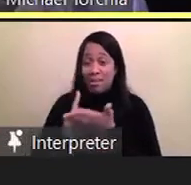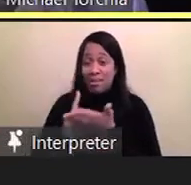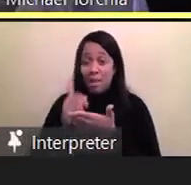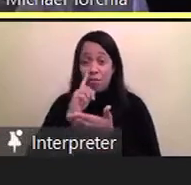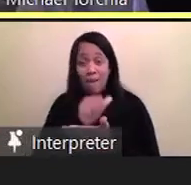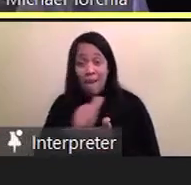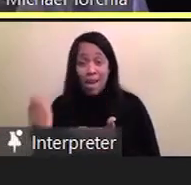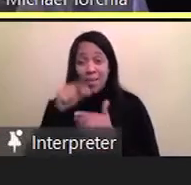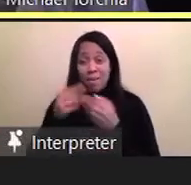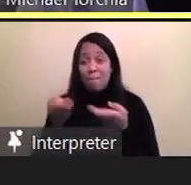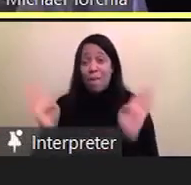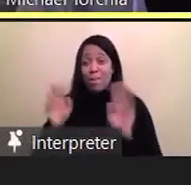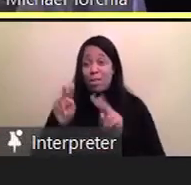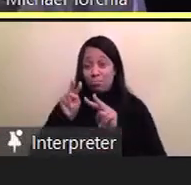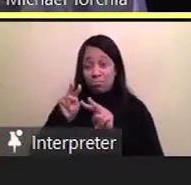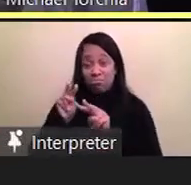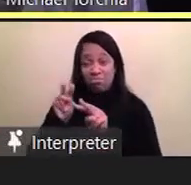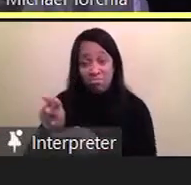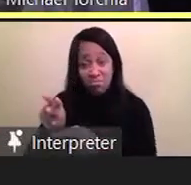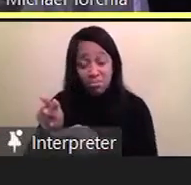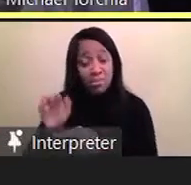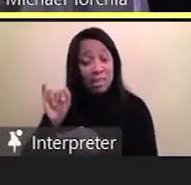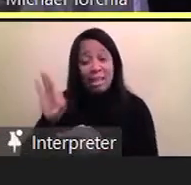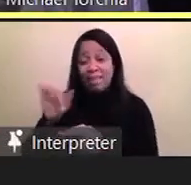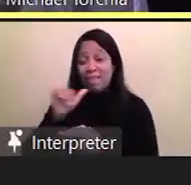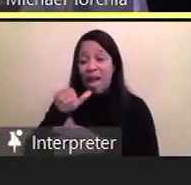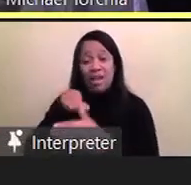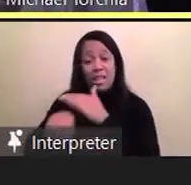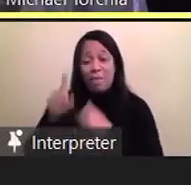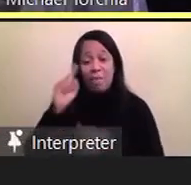if that's not accessible to the blind, as an example,